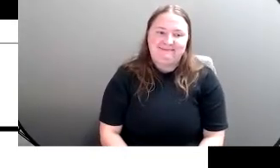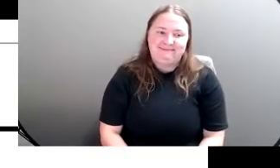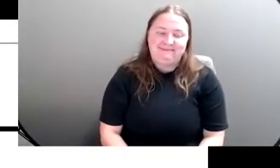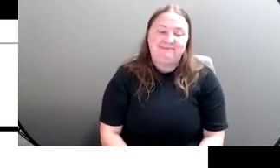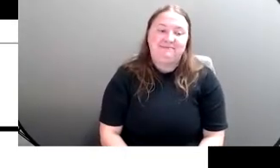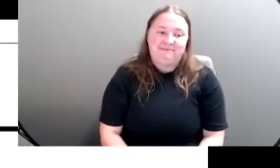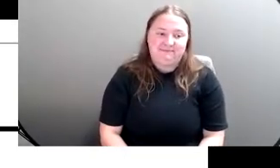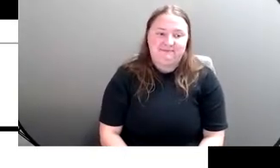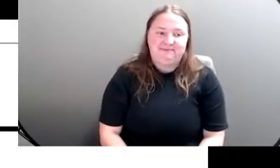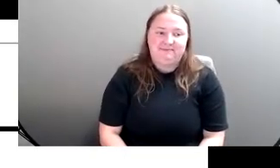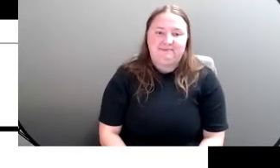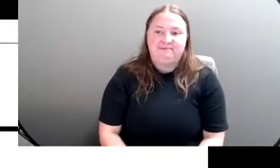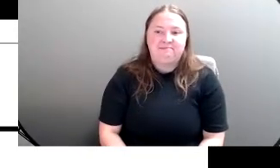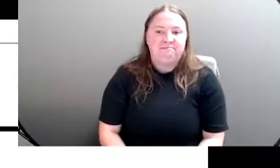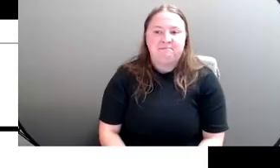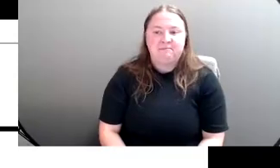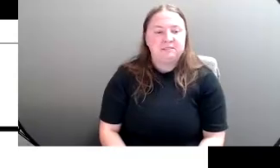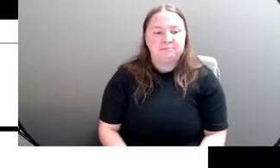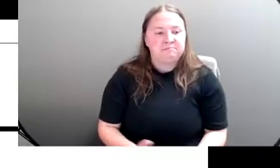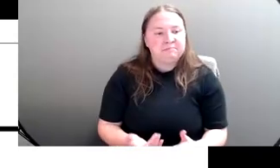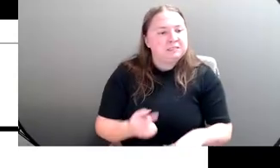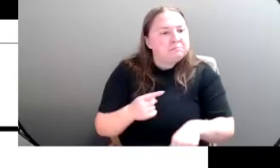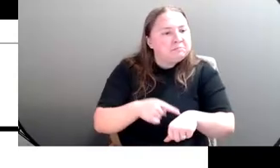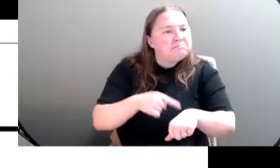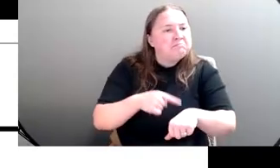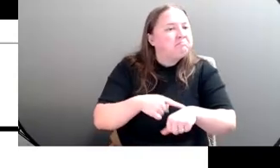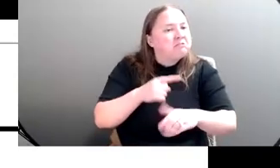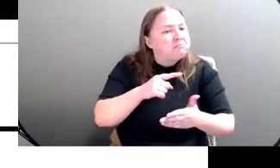So take some time, you know, review your instructions,